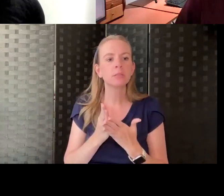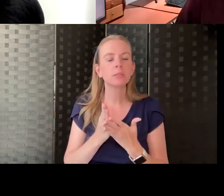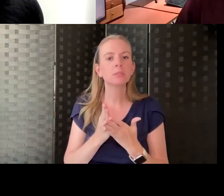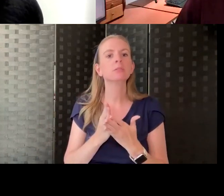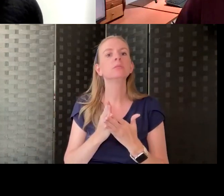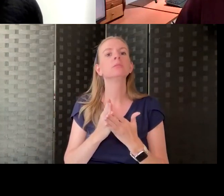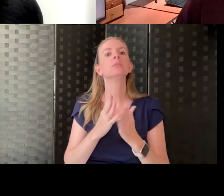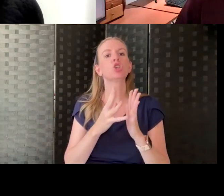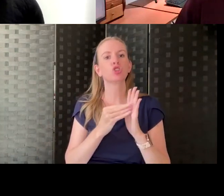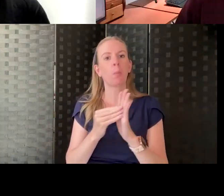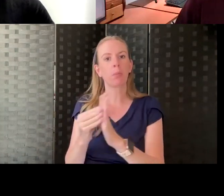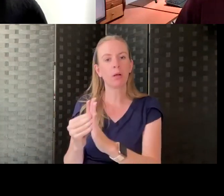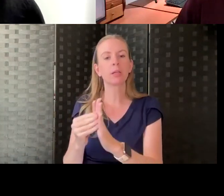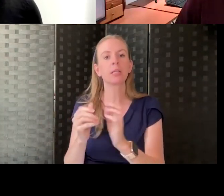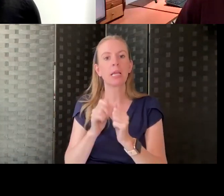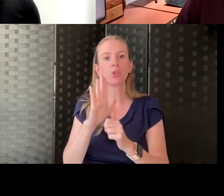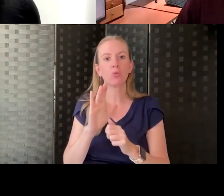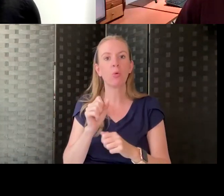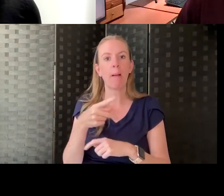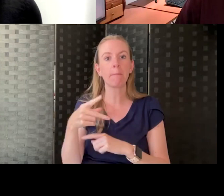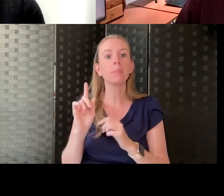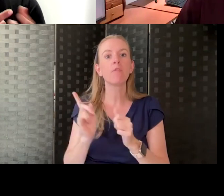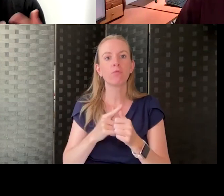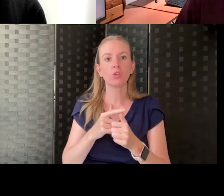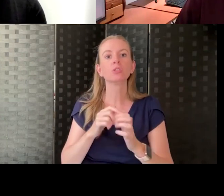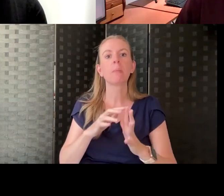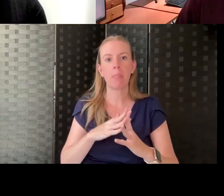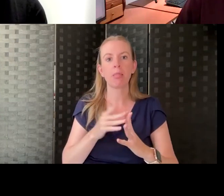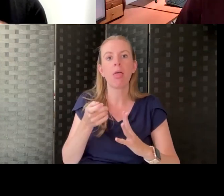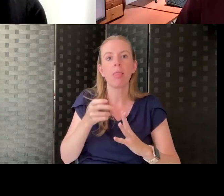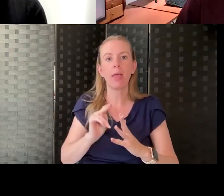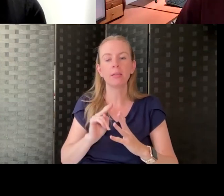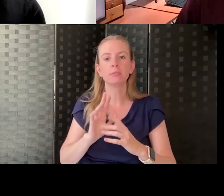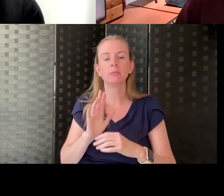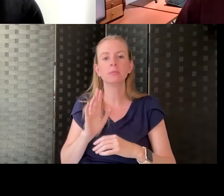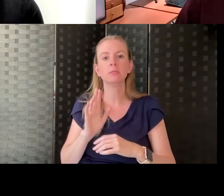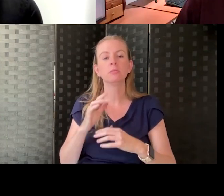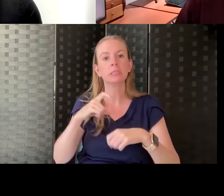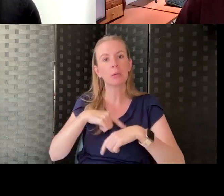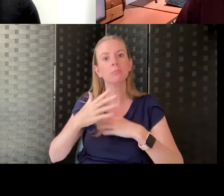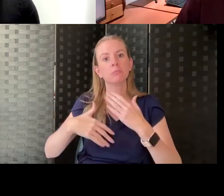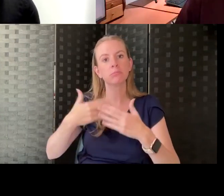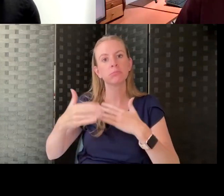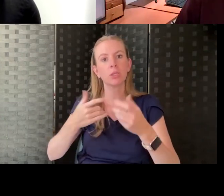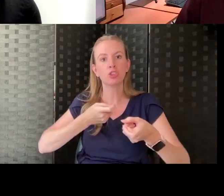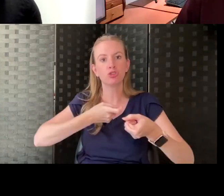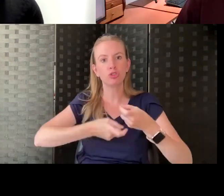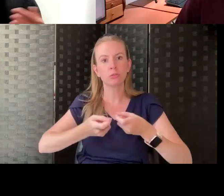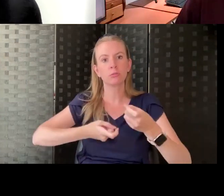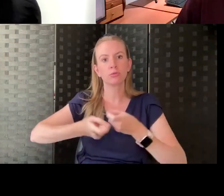throughout the application? Build those first. and start to over time swap them out, show the